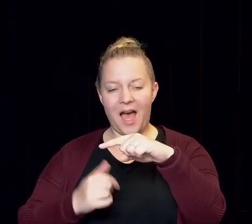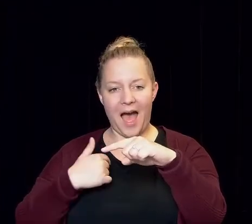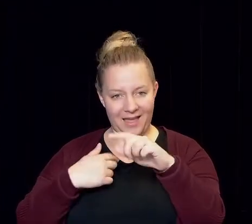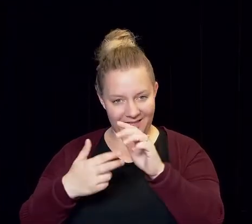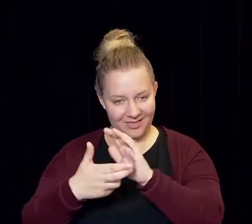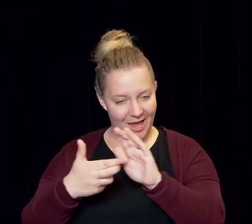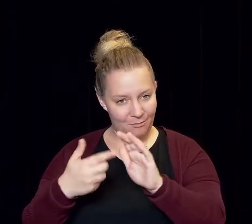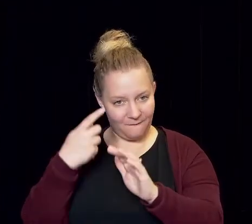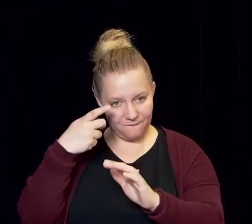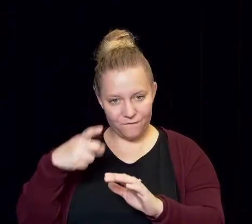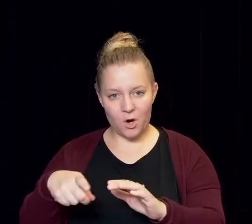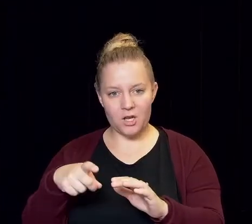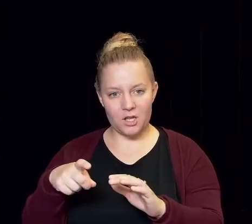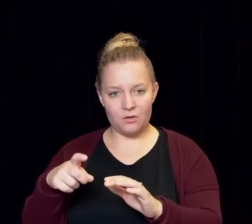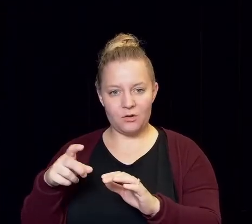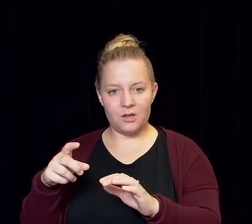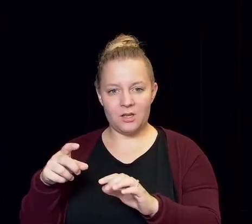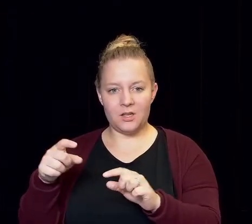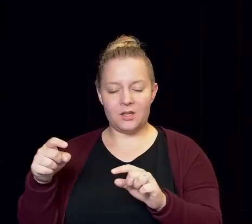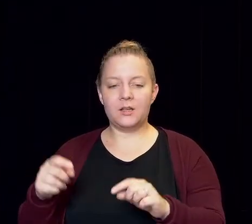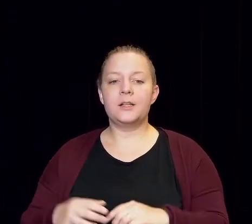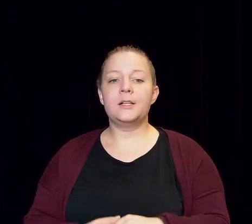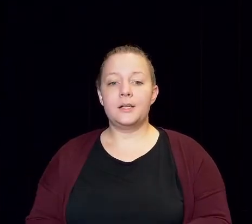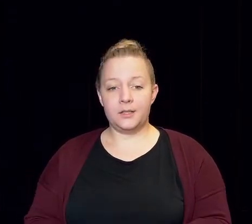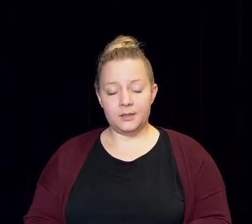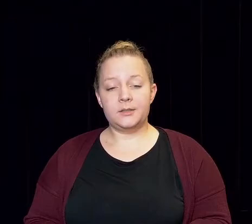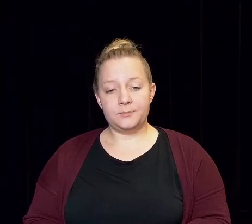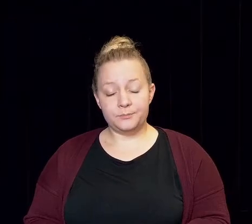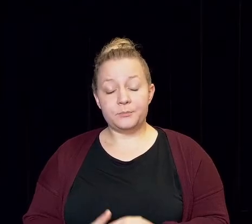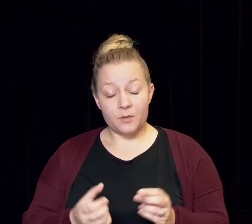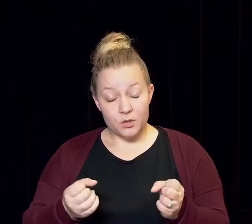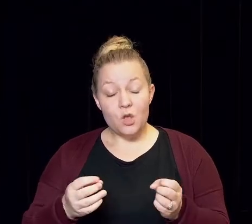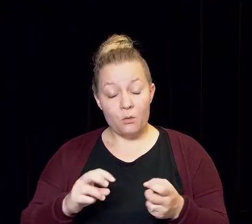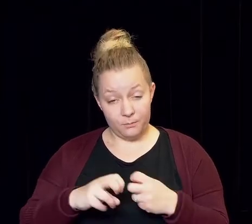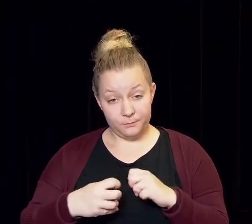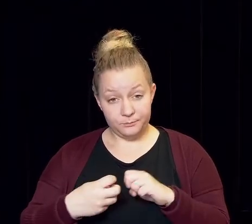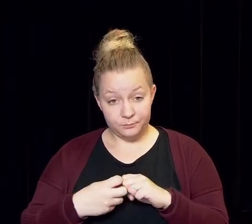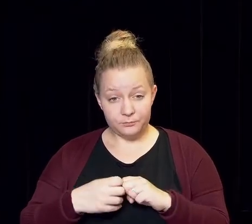That goes with that and that goes with that. So since the problem says miles per hour,